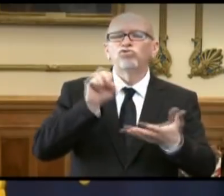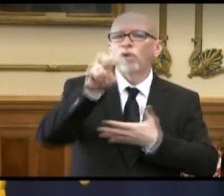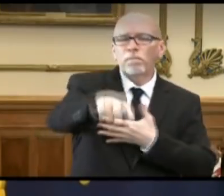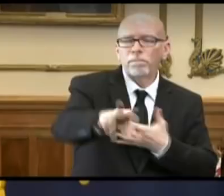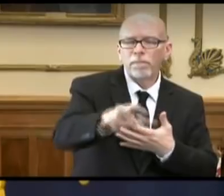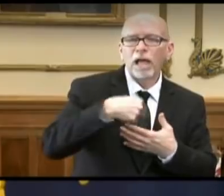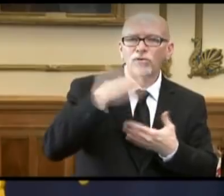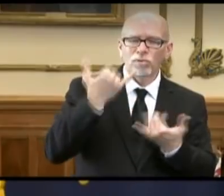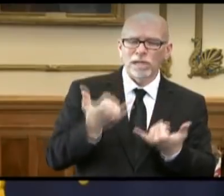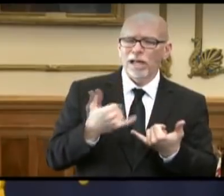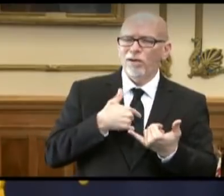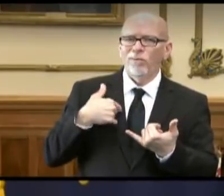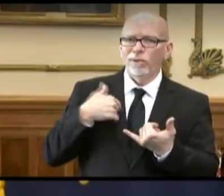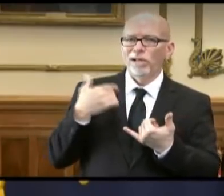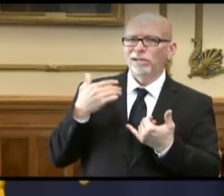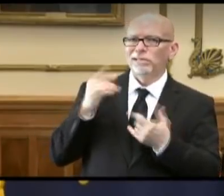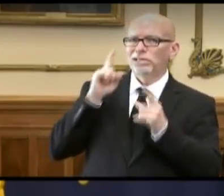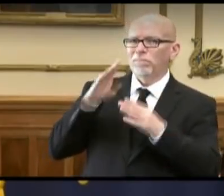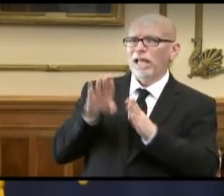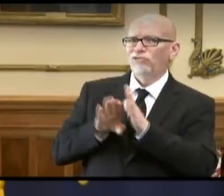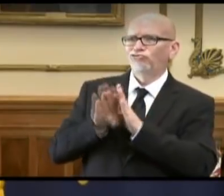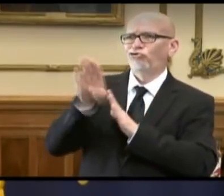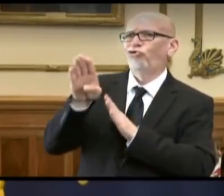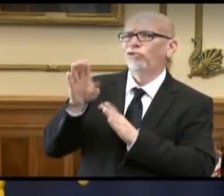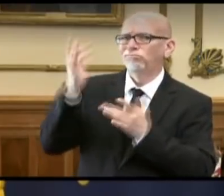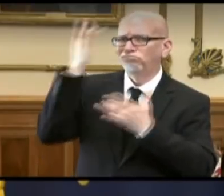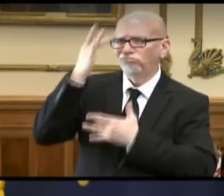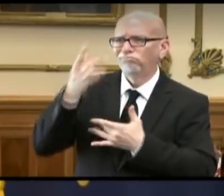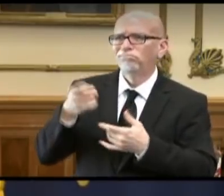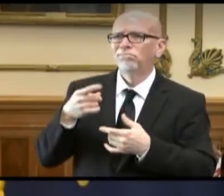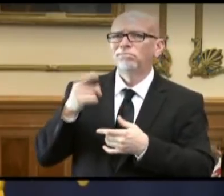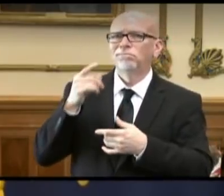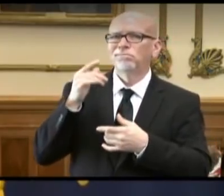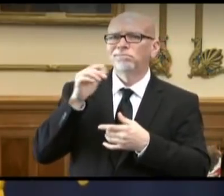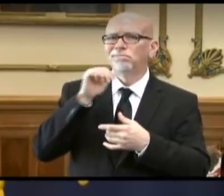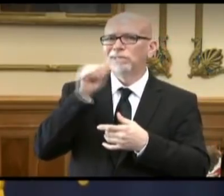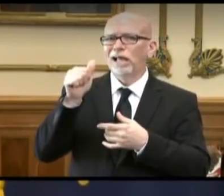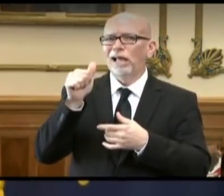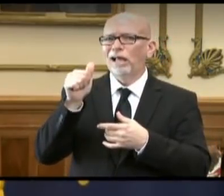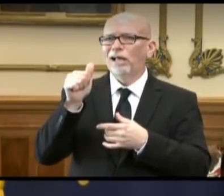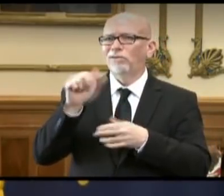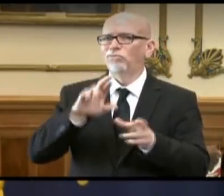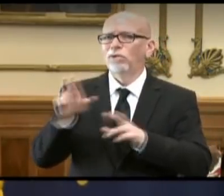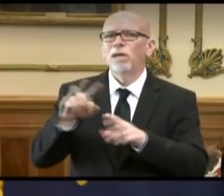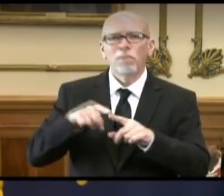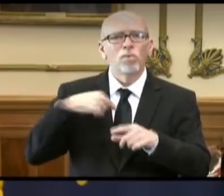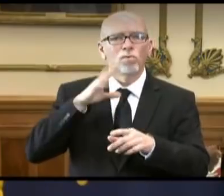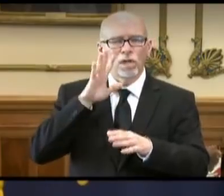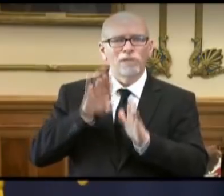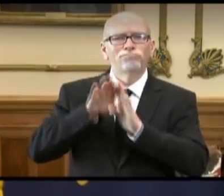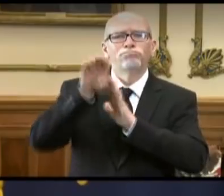AS WE INCREMENT ALLEY AND GRADUALLY, METHODICALLY START TO OPEN BACK UP.